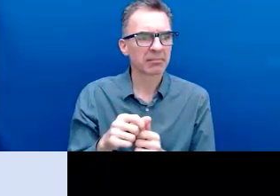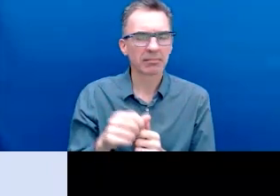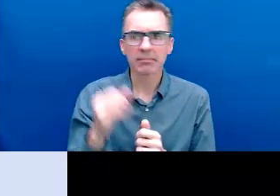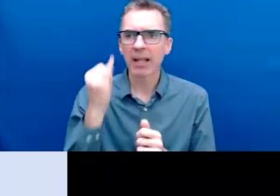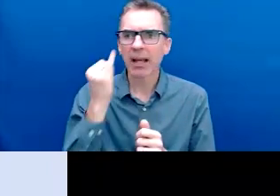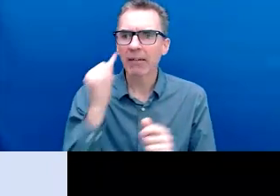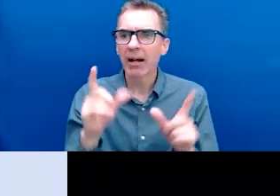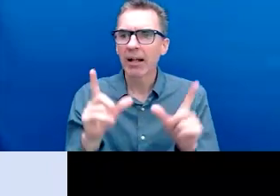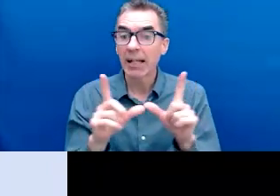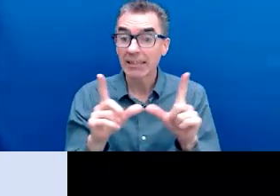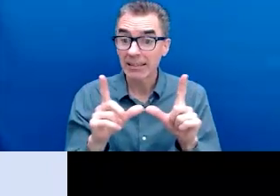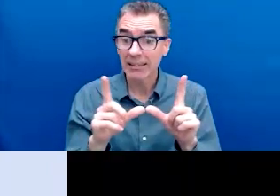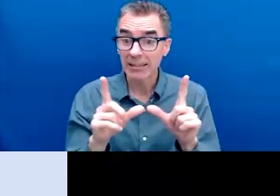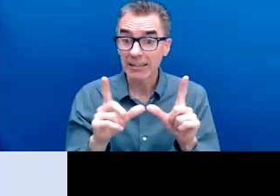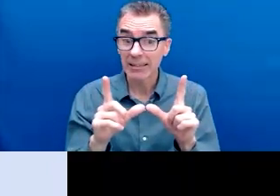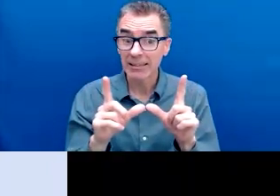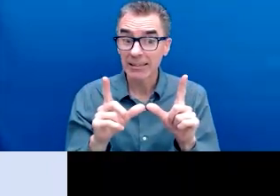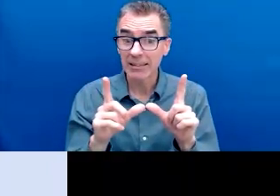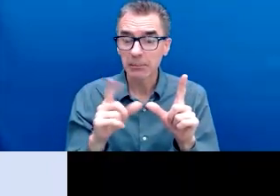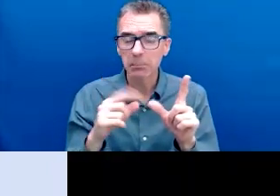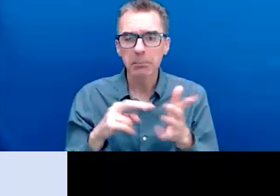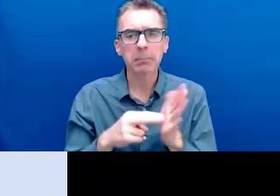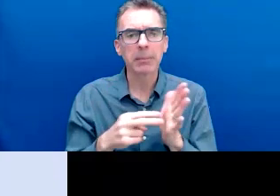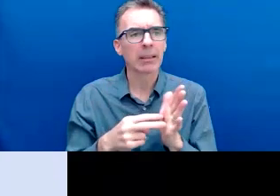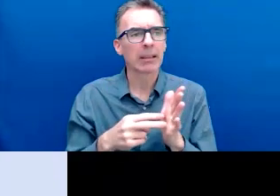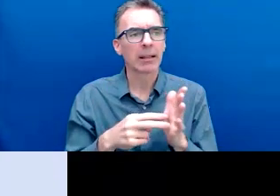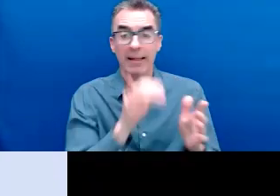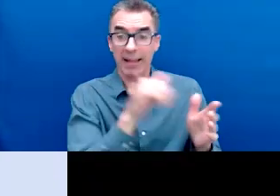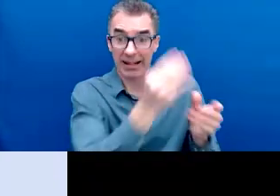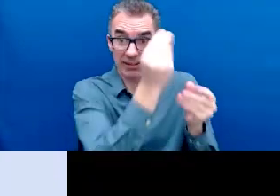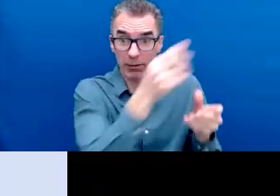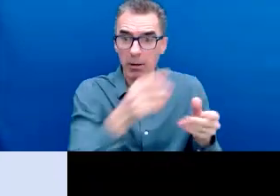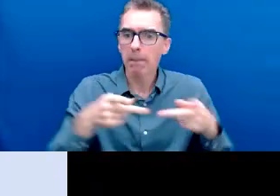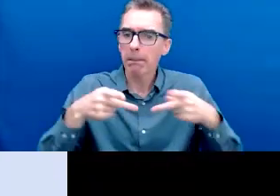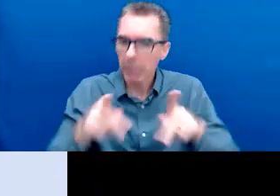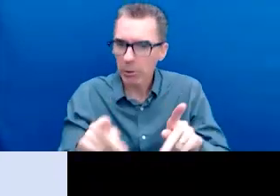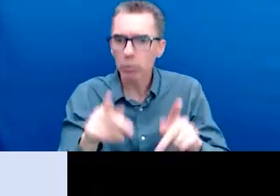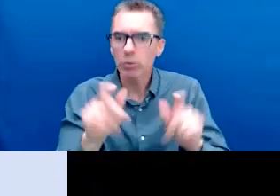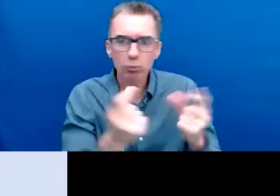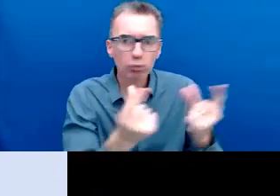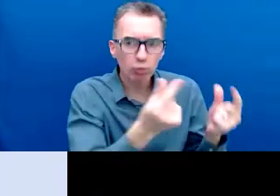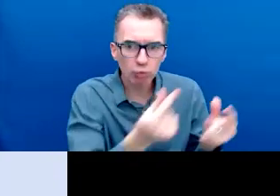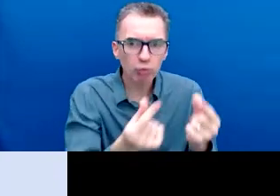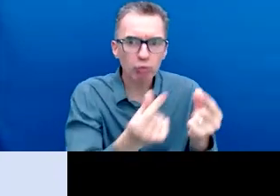the permissions, the things that we can do with the materials. But it's not necessarily referring to the cost.